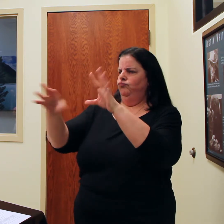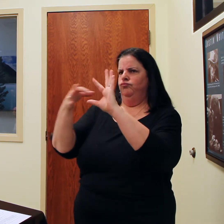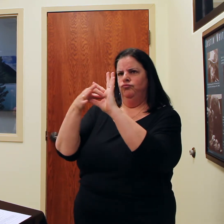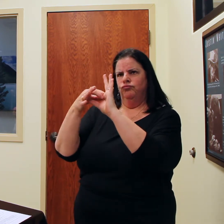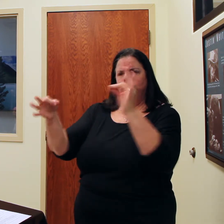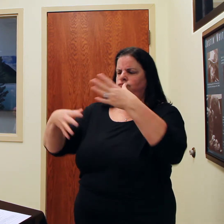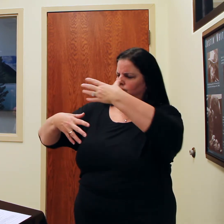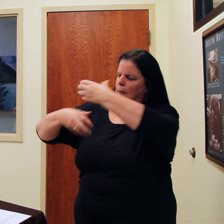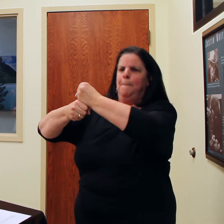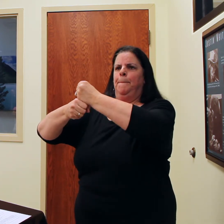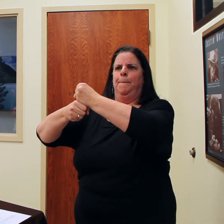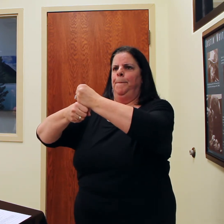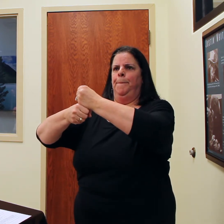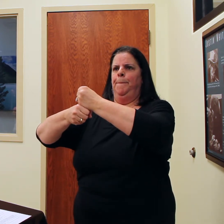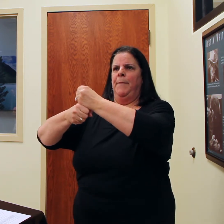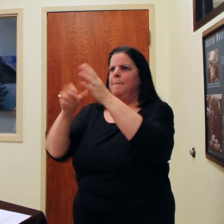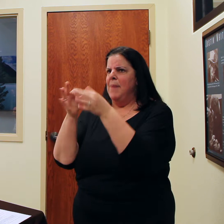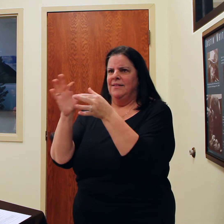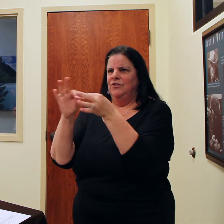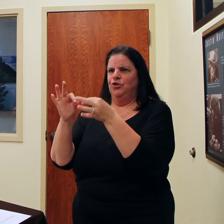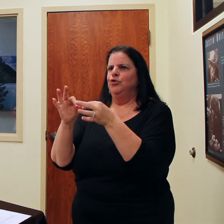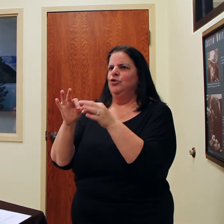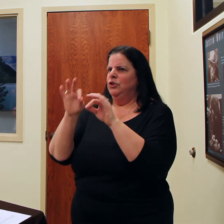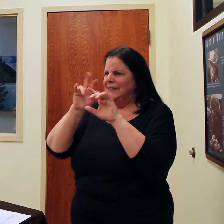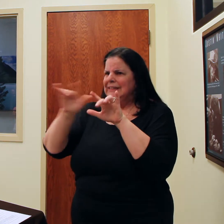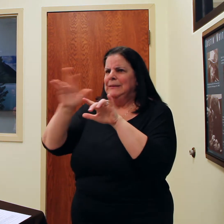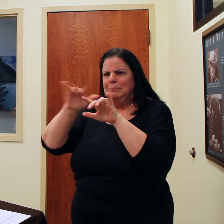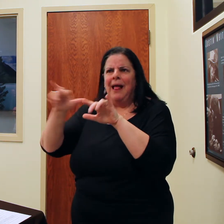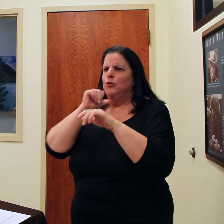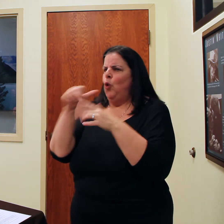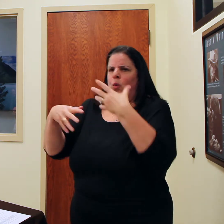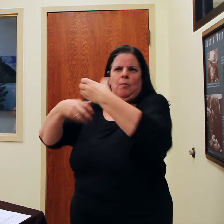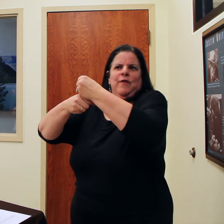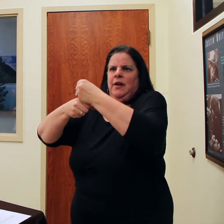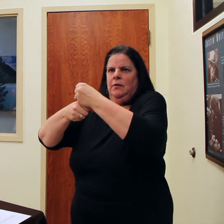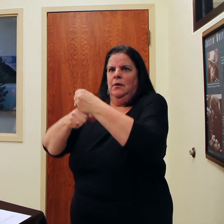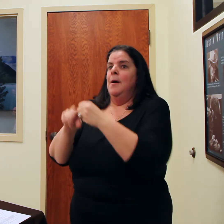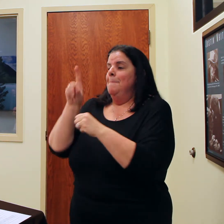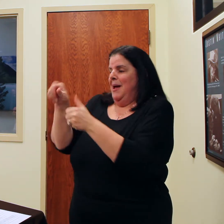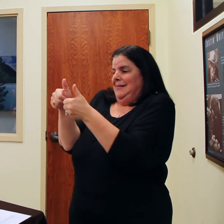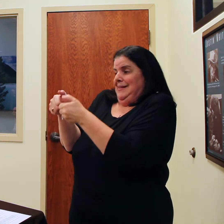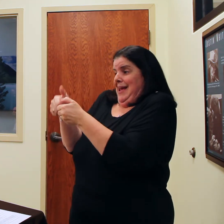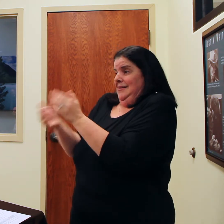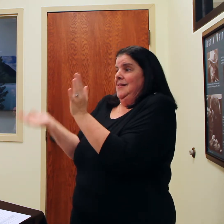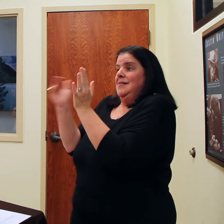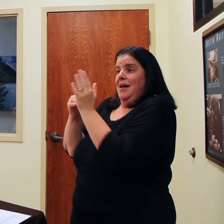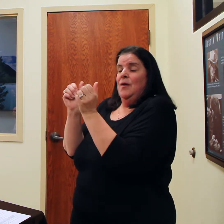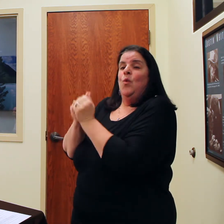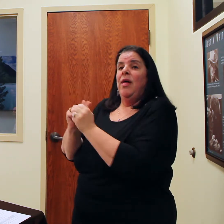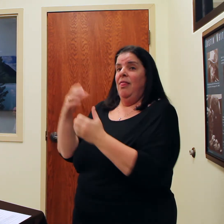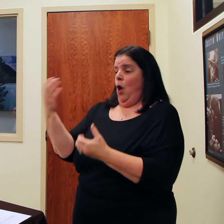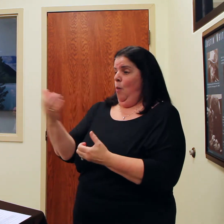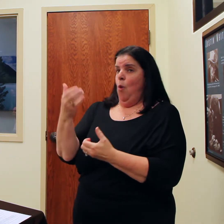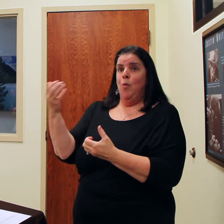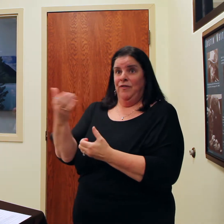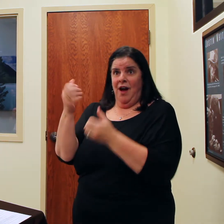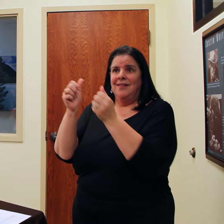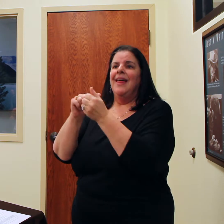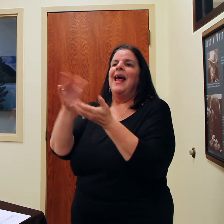spell it out, don't abbreviate, and then you must text, again, with a mobile device that has a service plan on it.